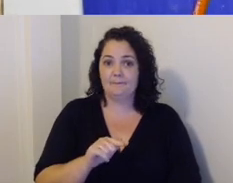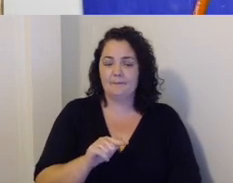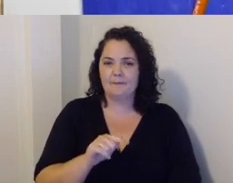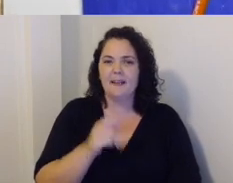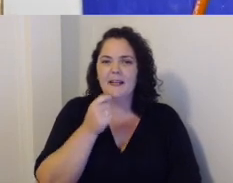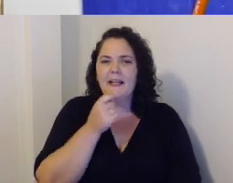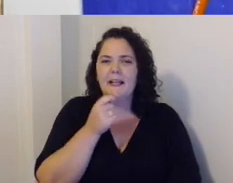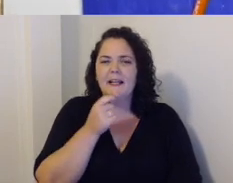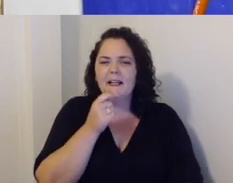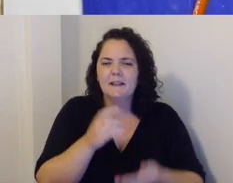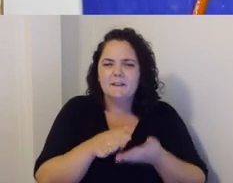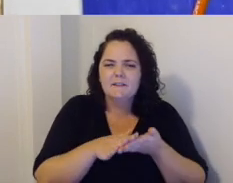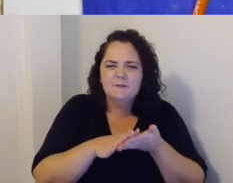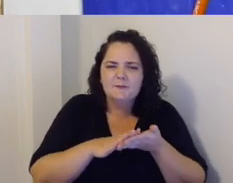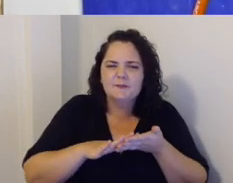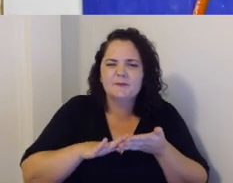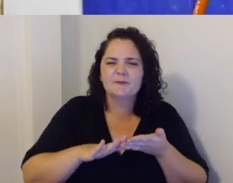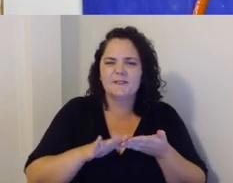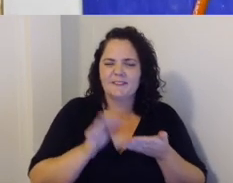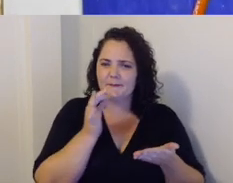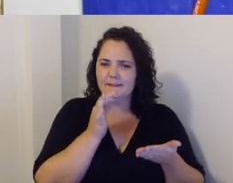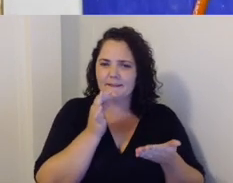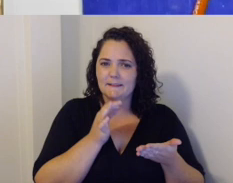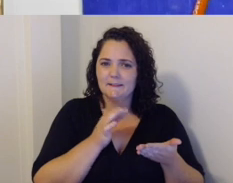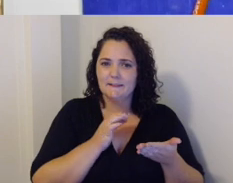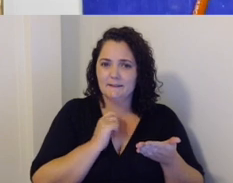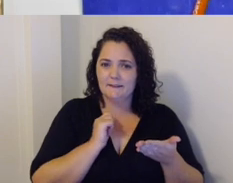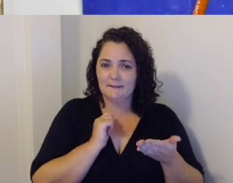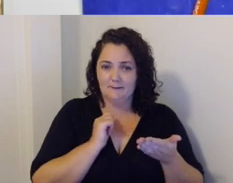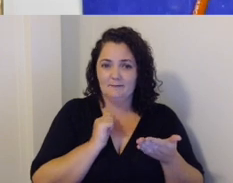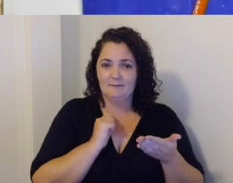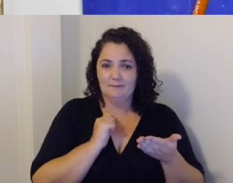I can rub it a little bit but you can I'm assuming the uh the computer is a long way away from me